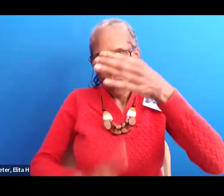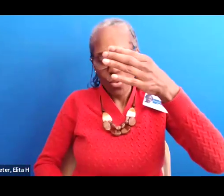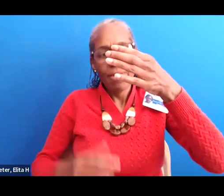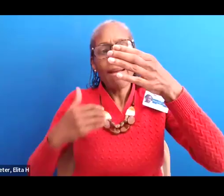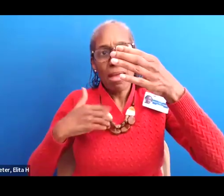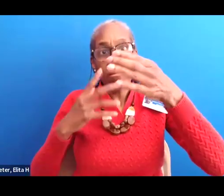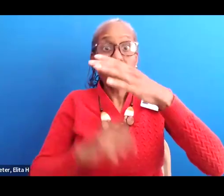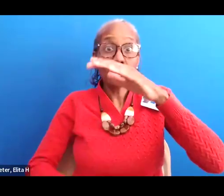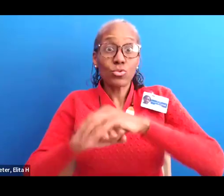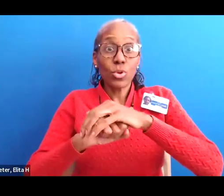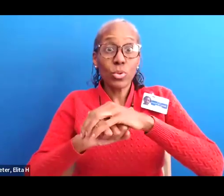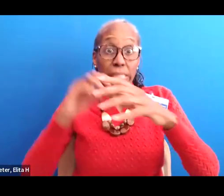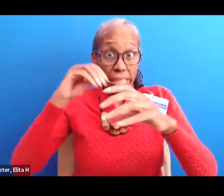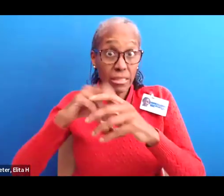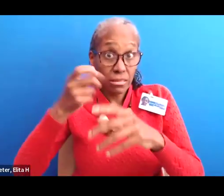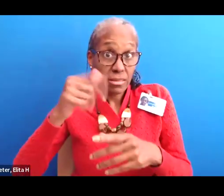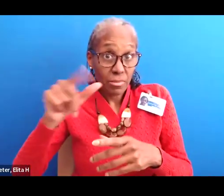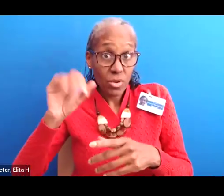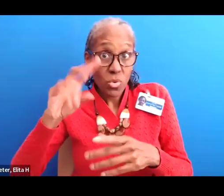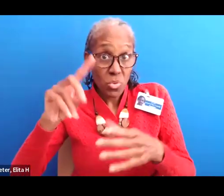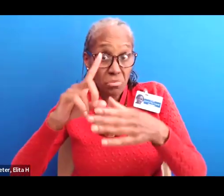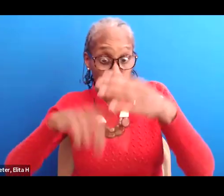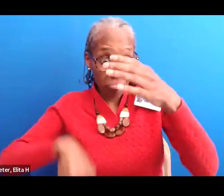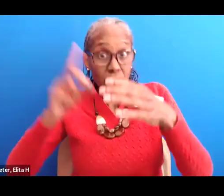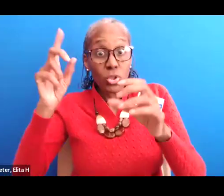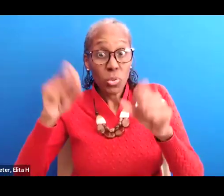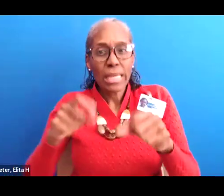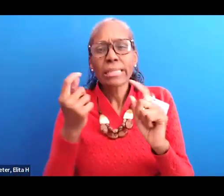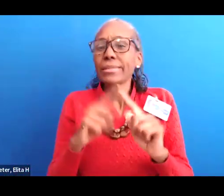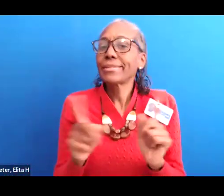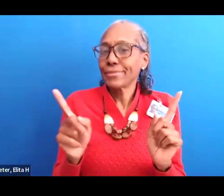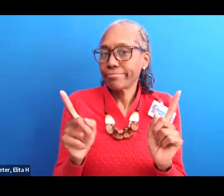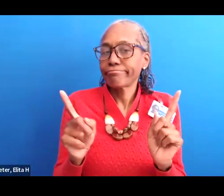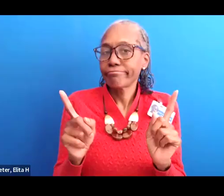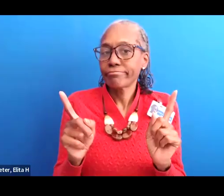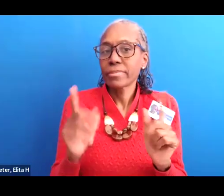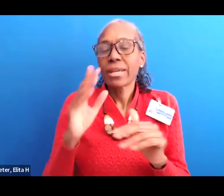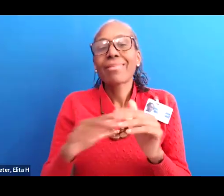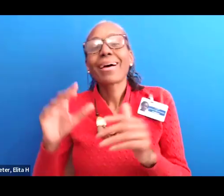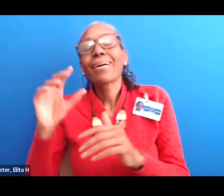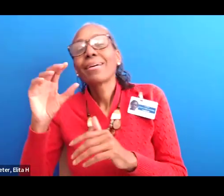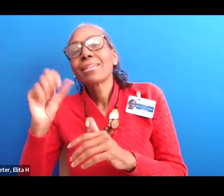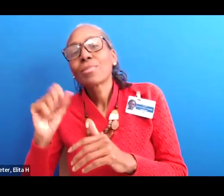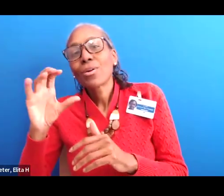You can have a stroke in your spinal cord, it's a little different than a spinal cord injury, but it's more like a